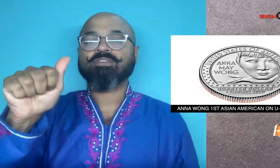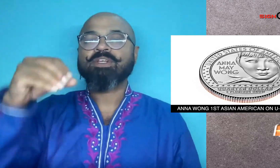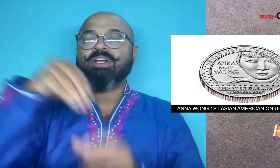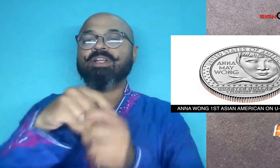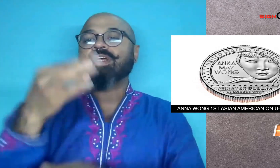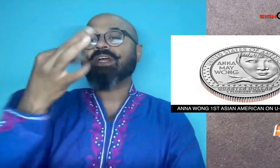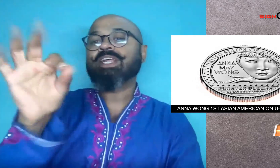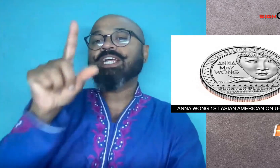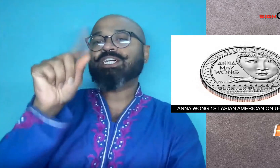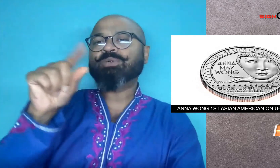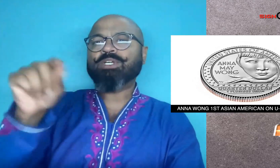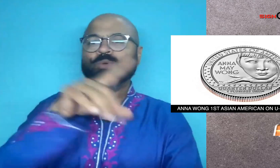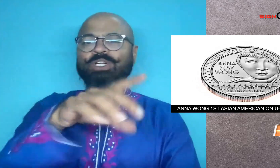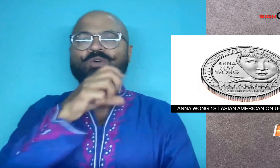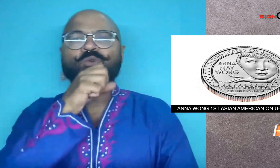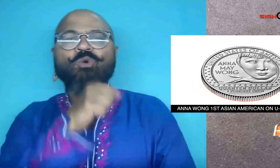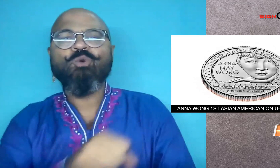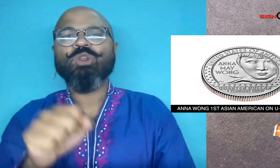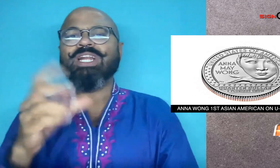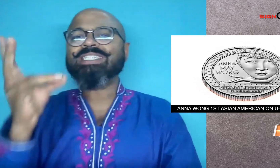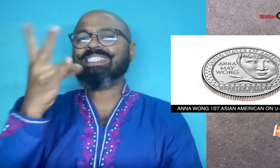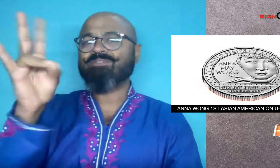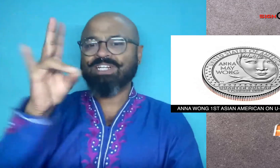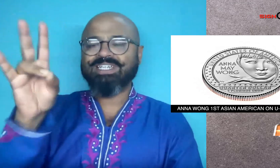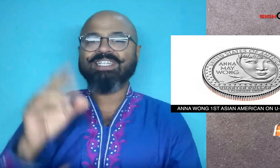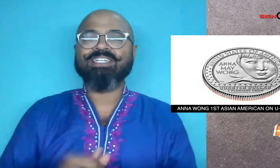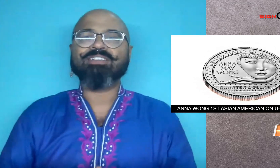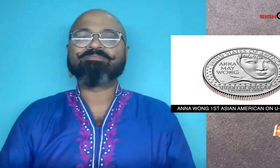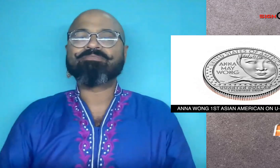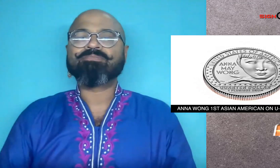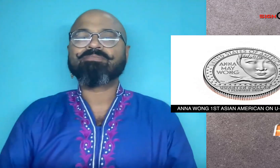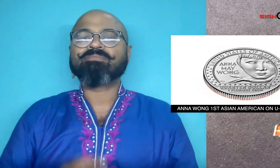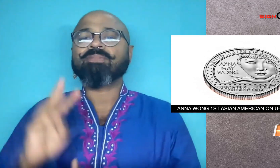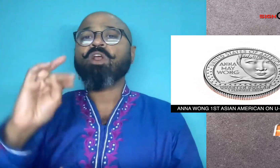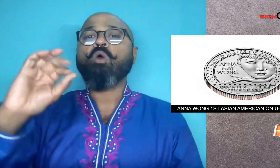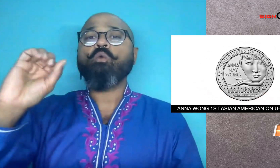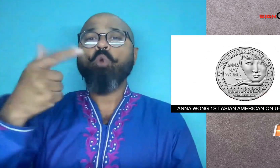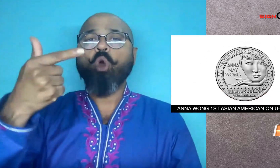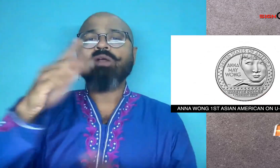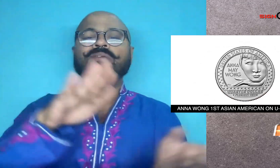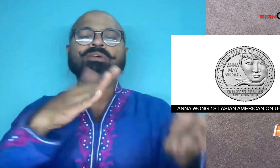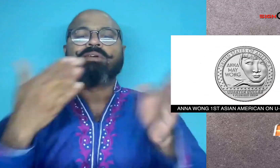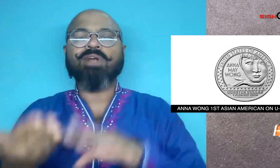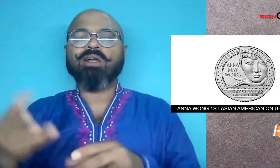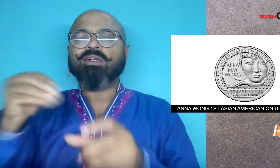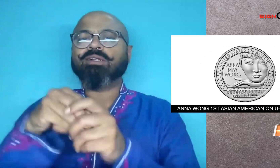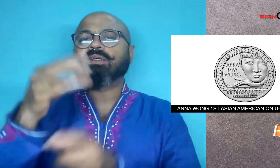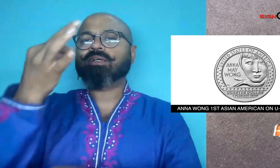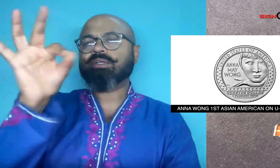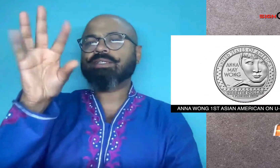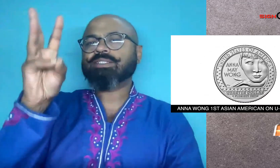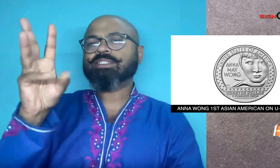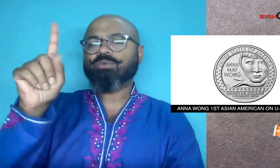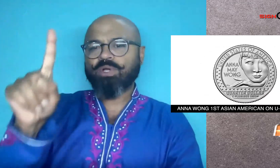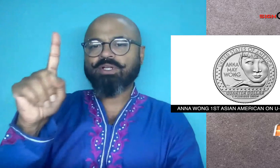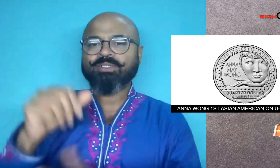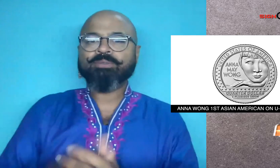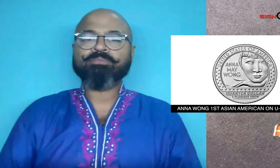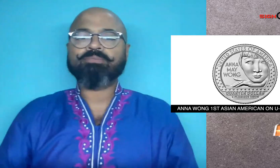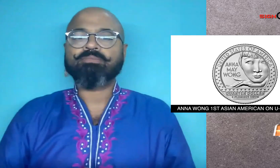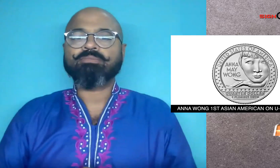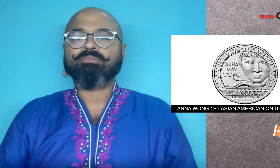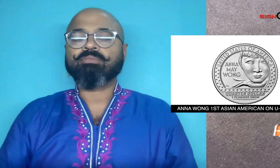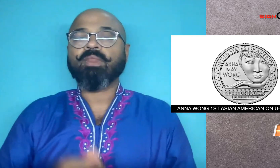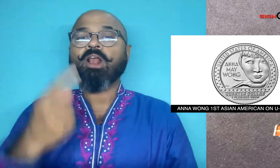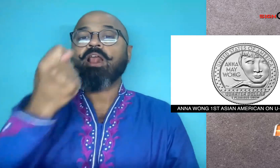when she was only 14-years-old Her first leading role was in "The Toll of the Sea" in 1922